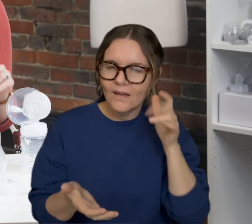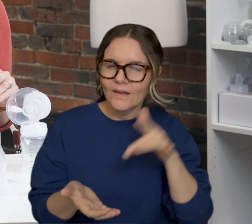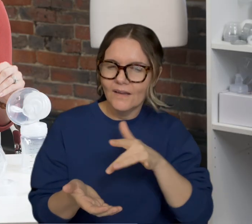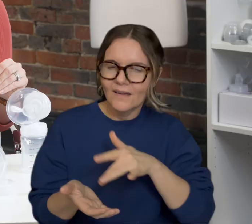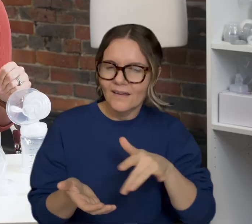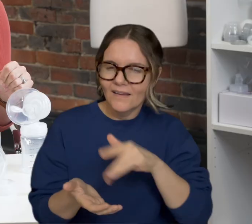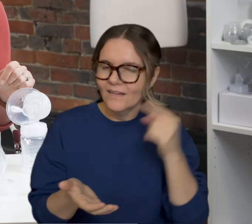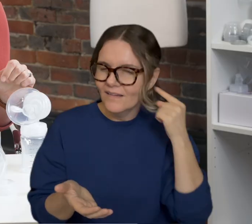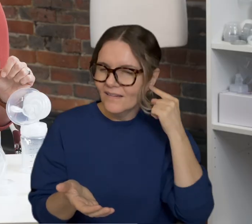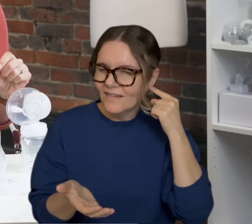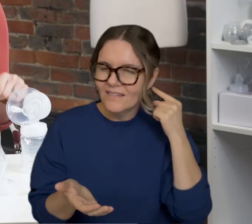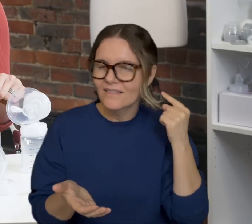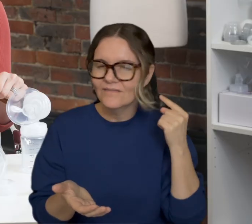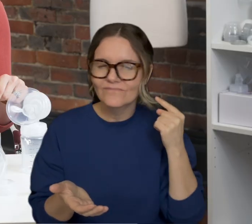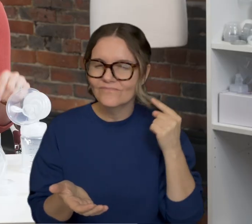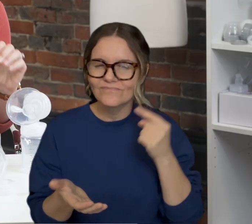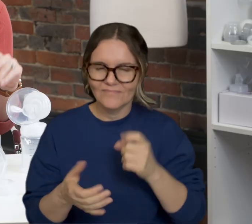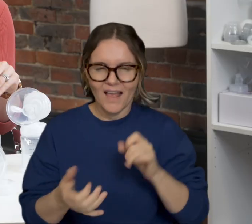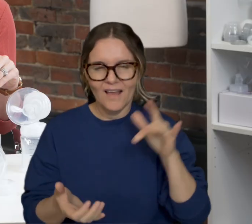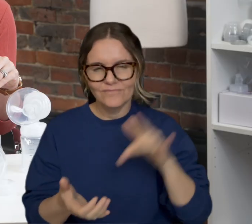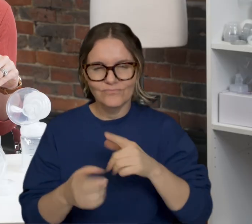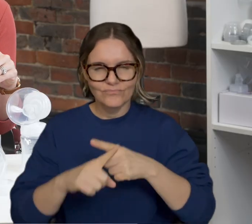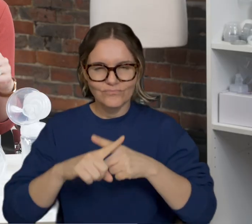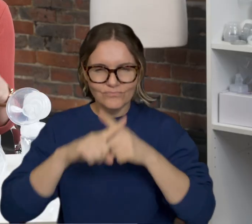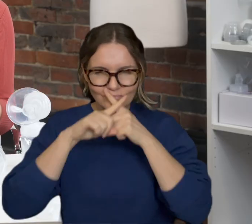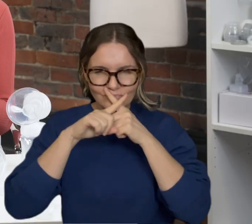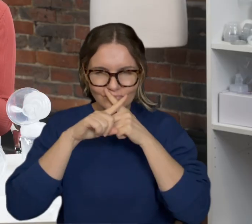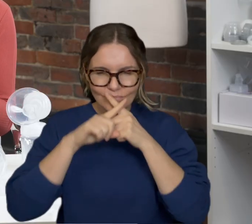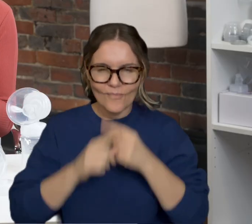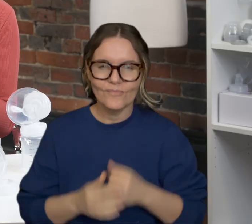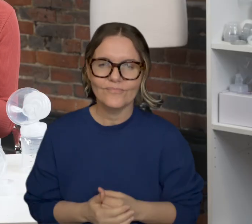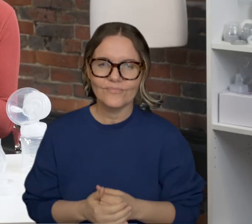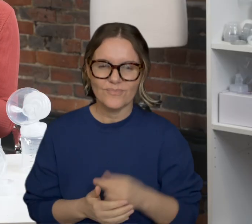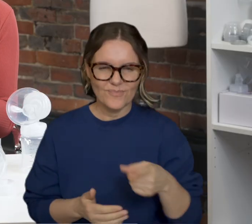when it comes to the pump itself and the collection kit it is a built-in rechargeable